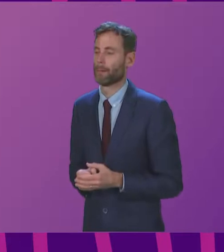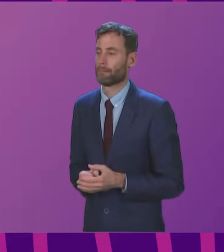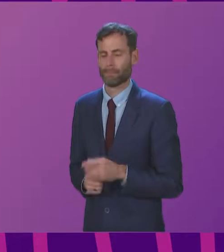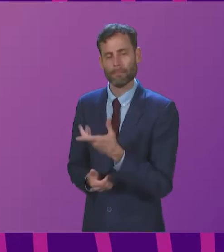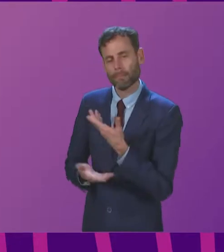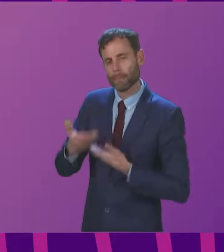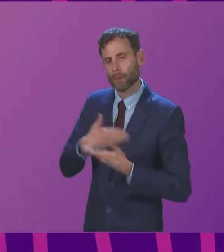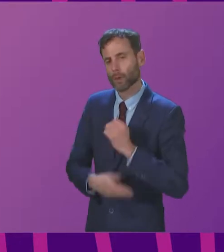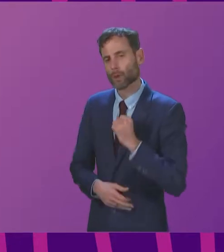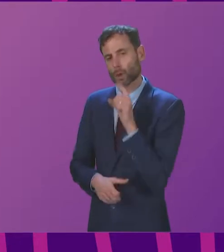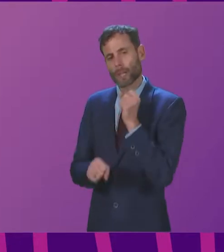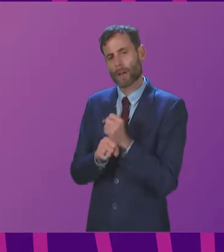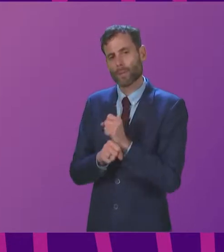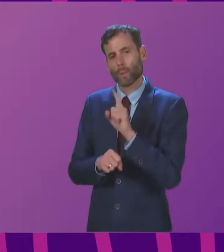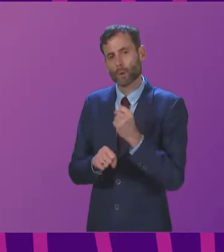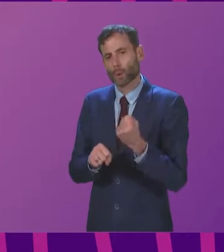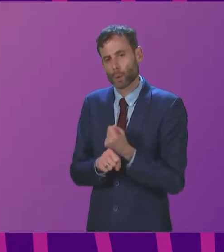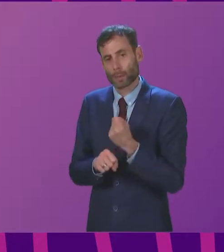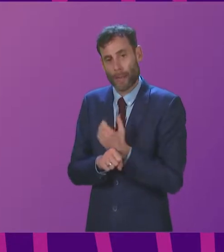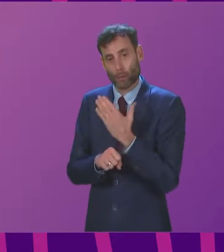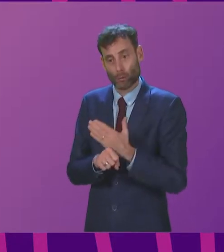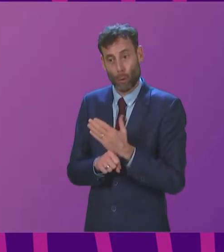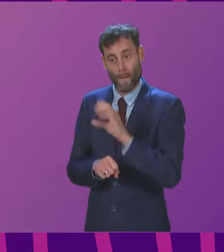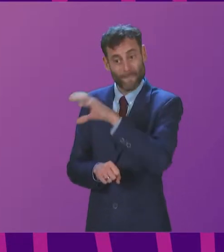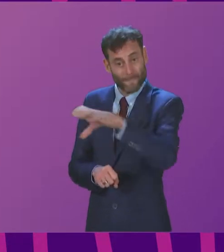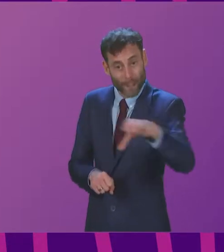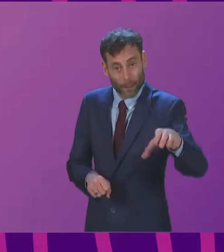What is the Scottish Government doing to widen the range of venues and settings where packs